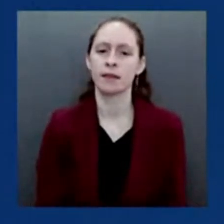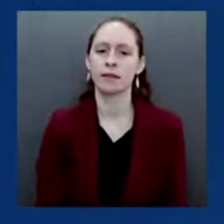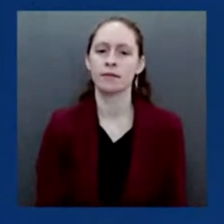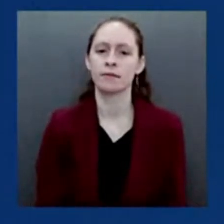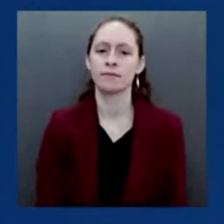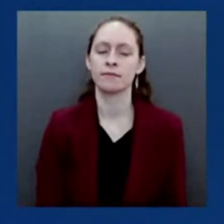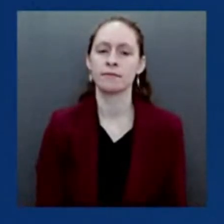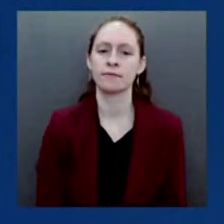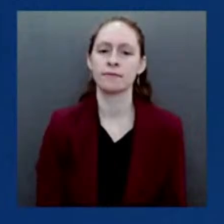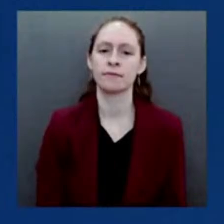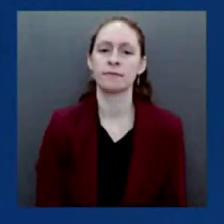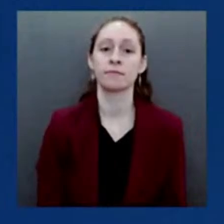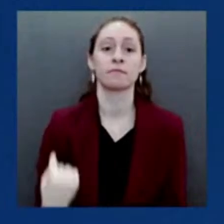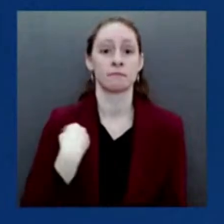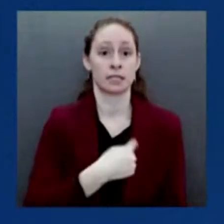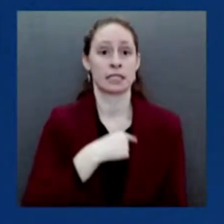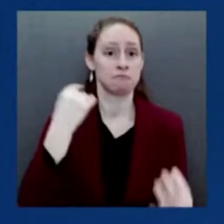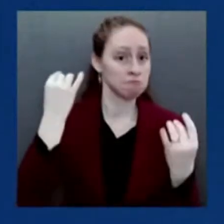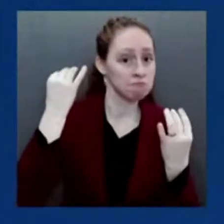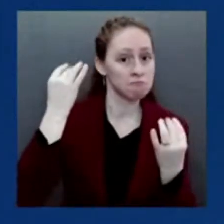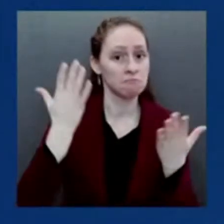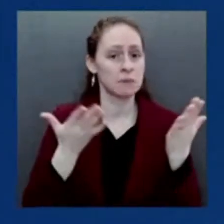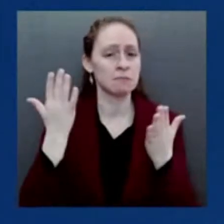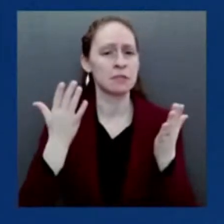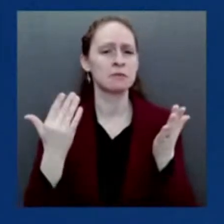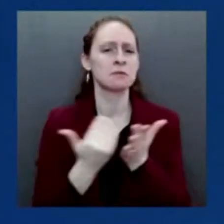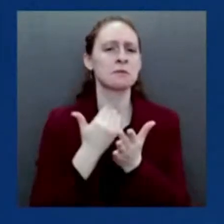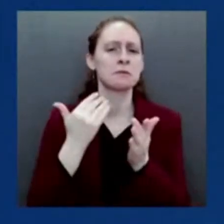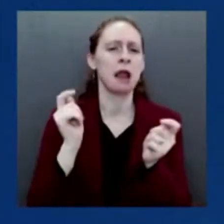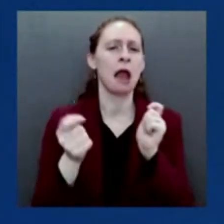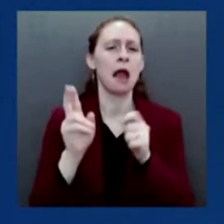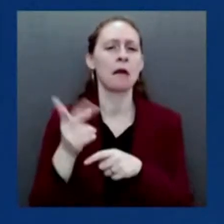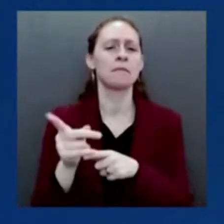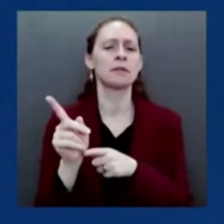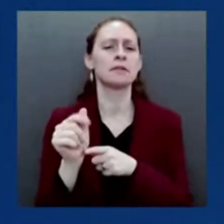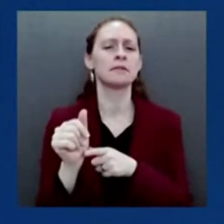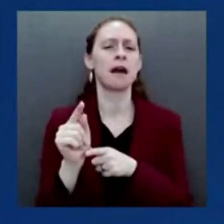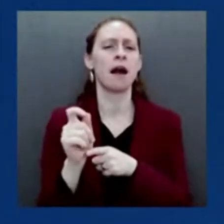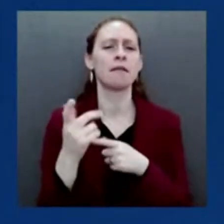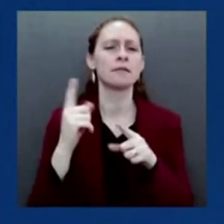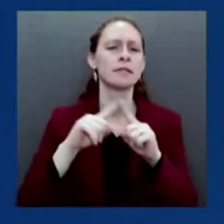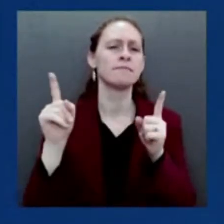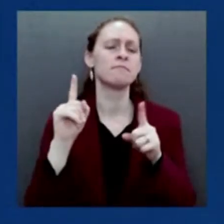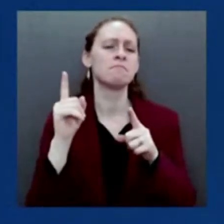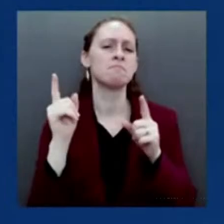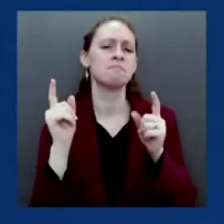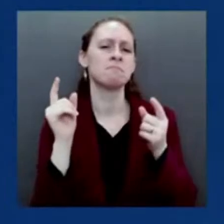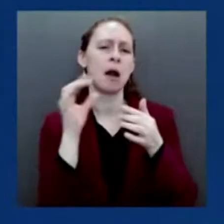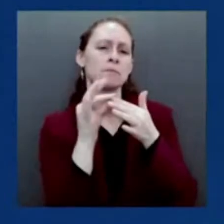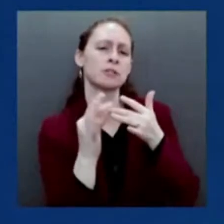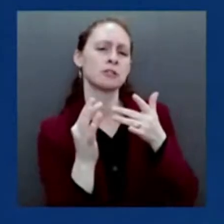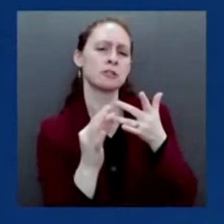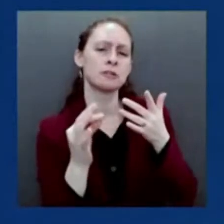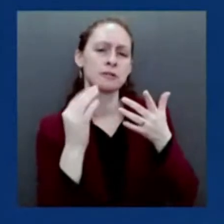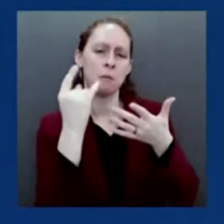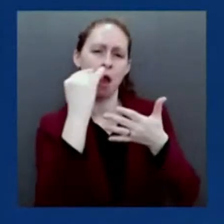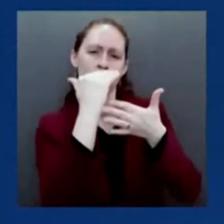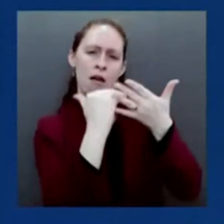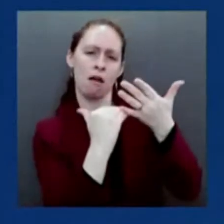SPREAD OF COVID-19. MAYBE I WILL NOTE THAT WE ARE